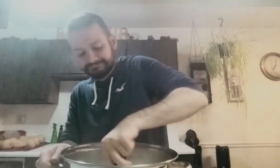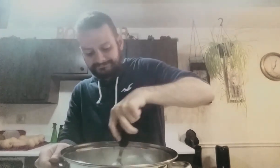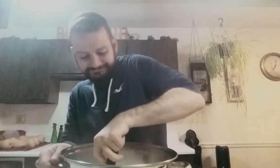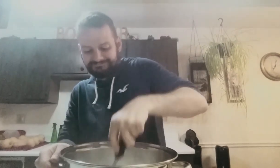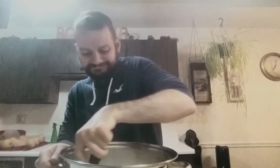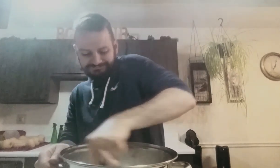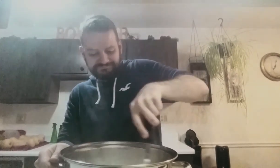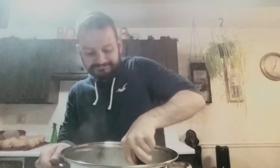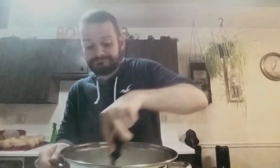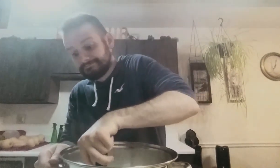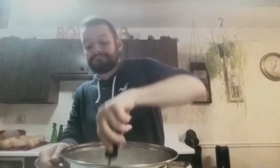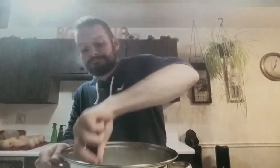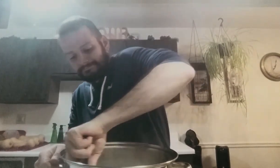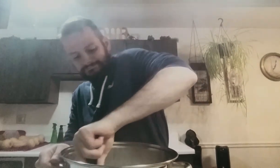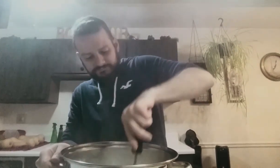[ UP TEMPO]